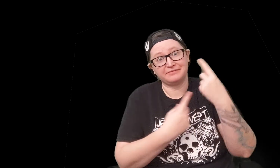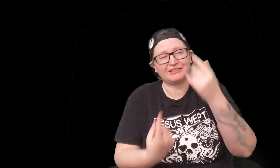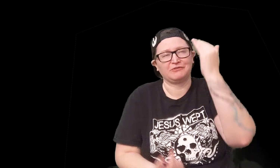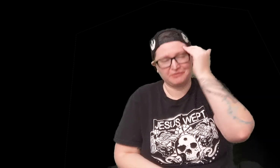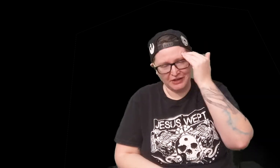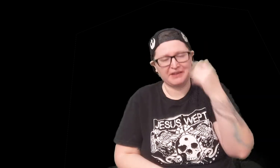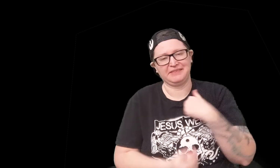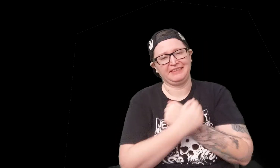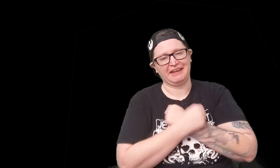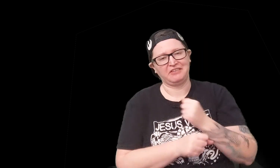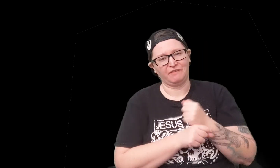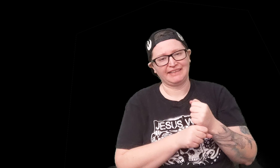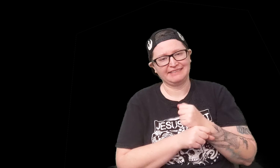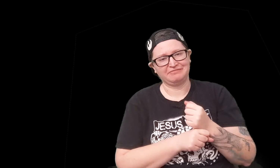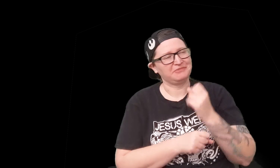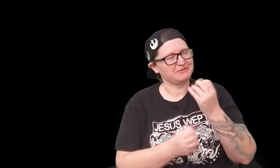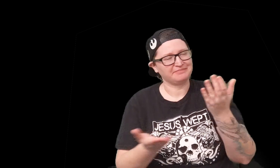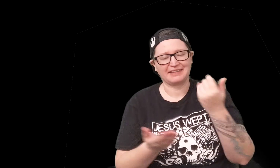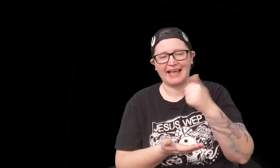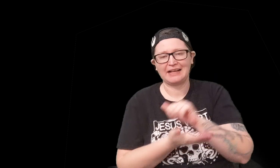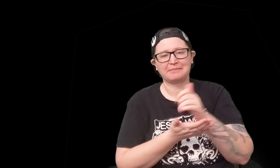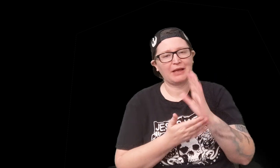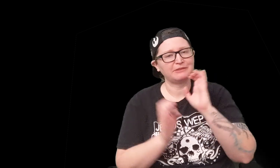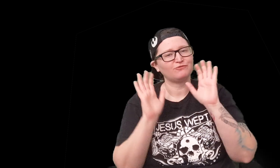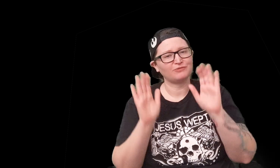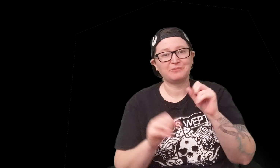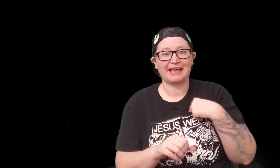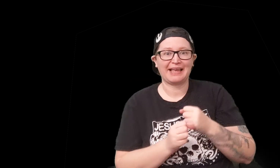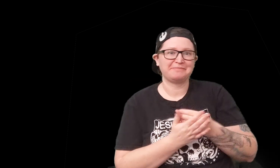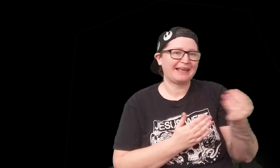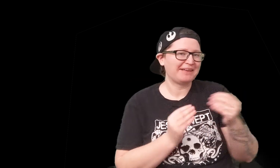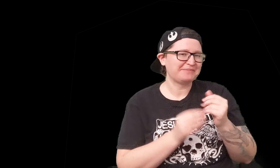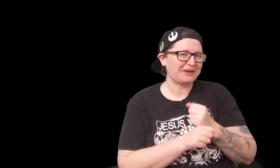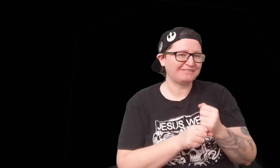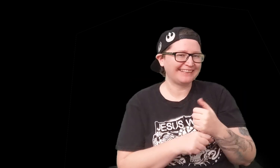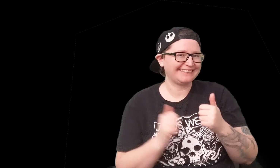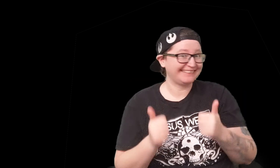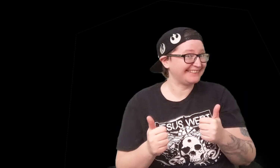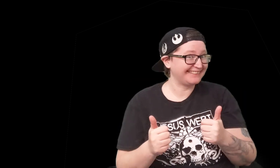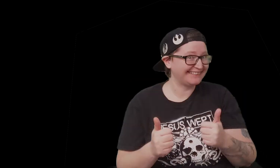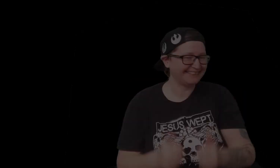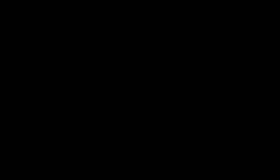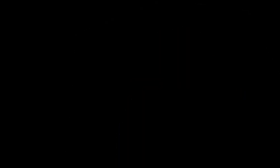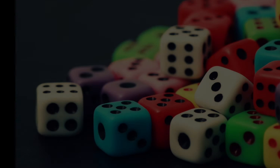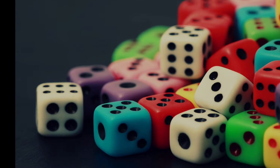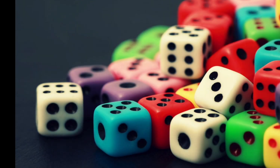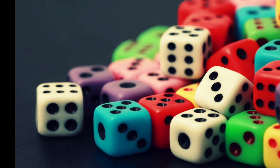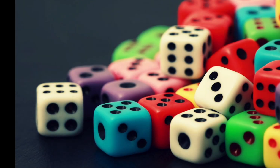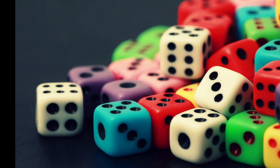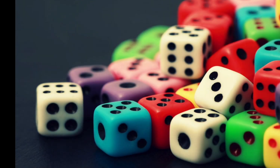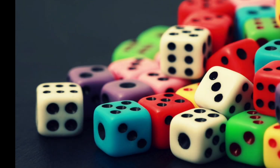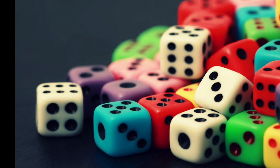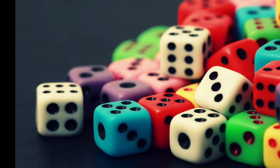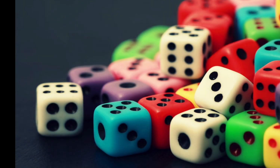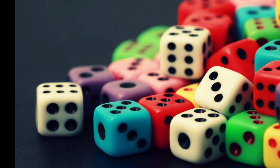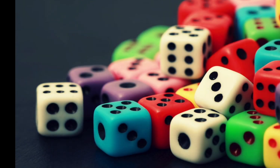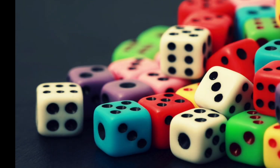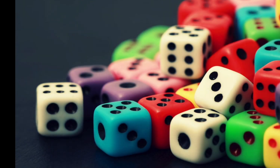if you've watched me you know I love coffee so any amount would be great and I can buy more coffee.